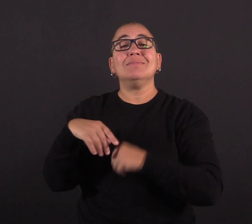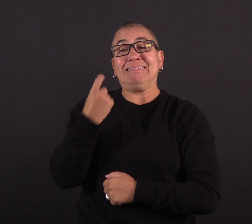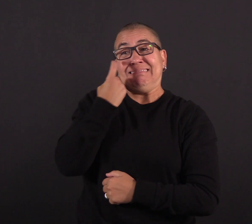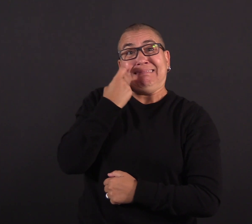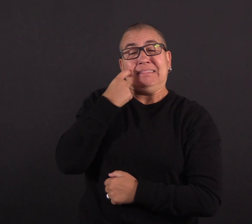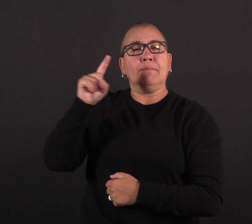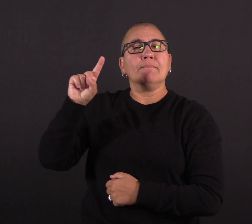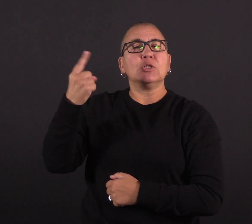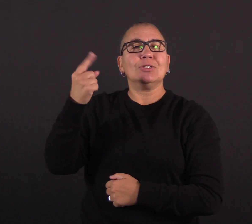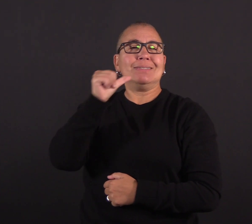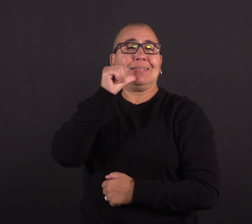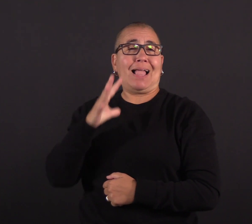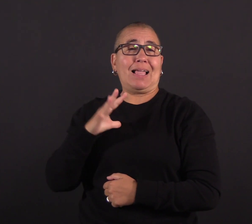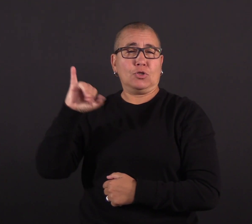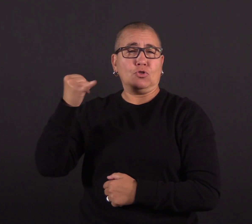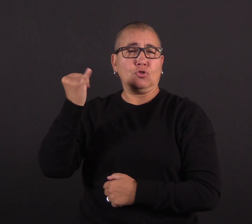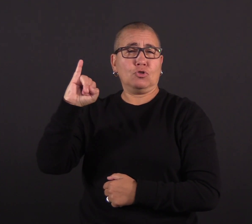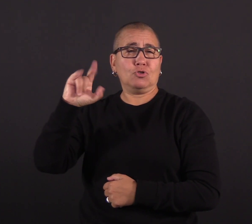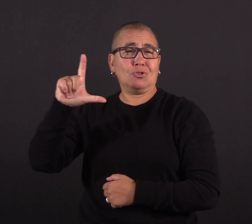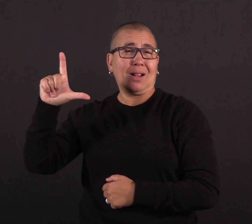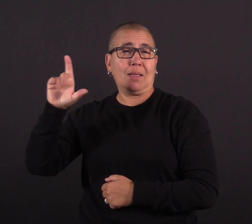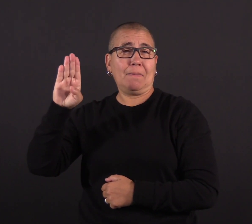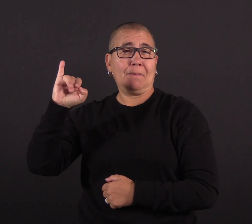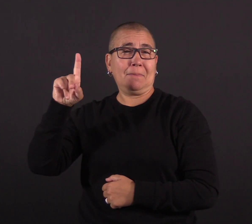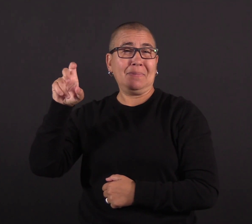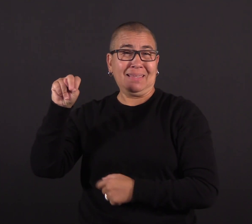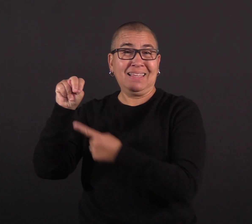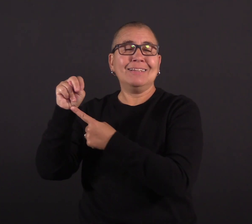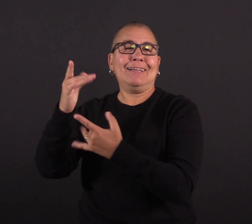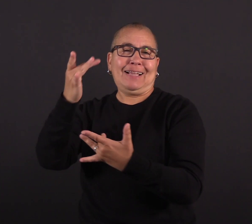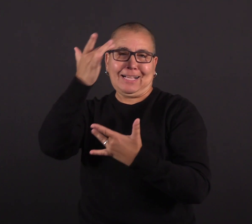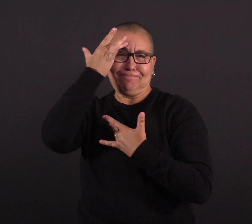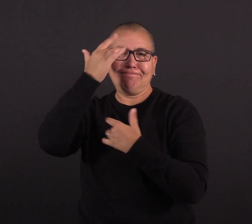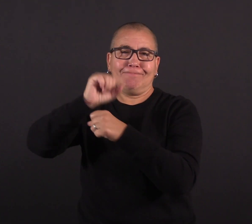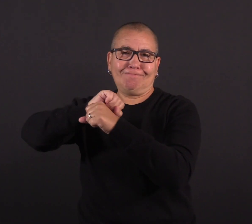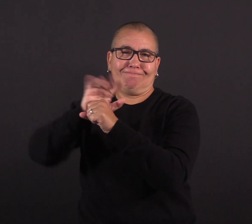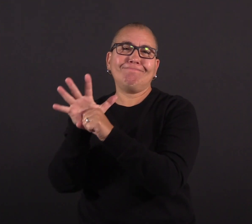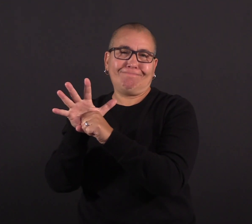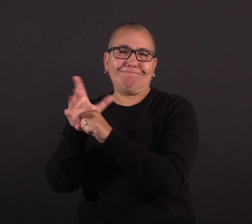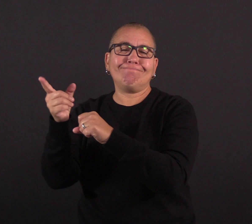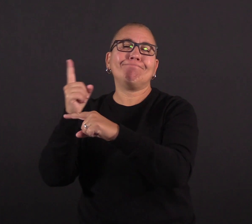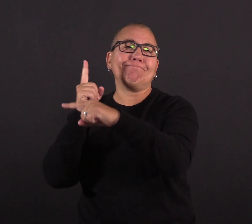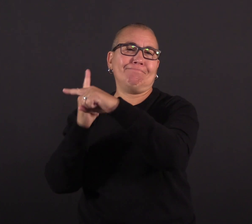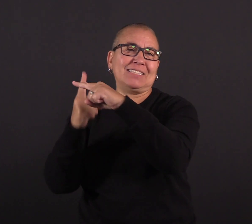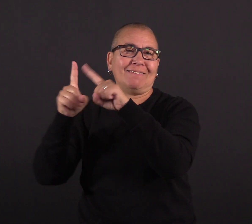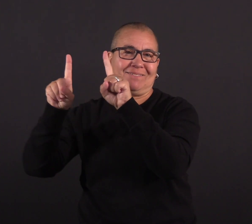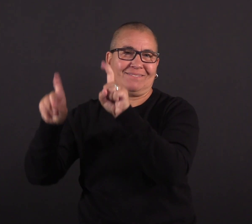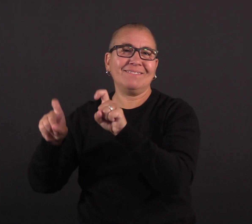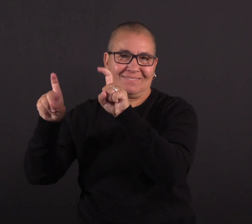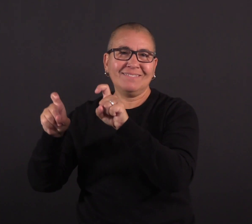who is attending the G20 summit in India this week, has tested negative. The first